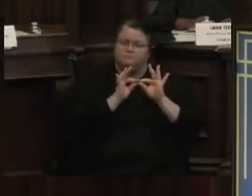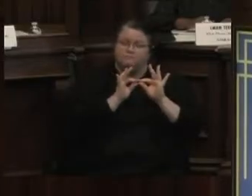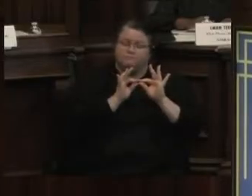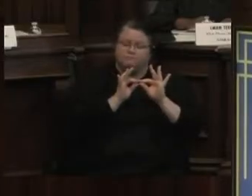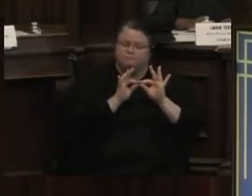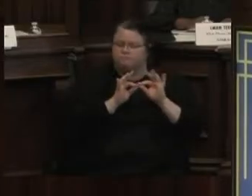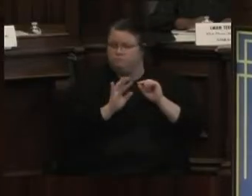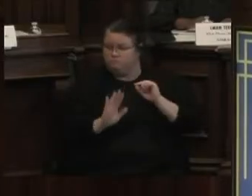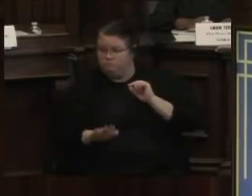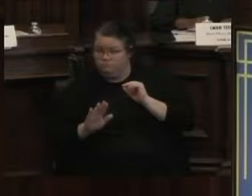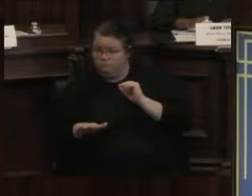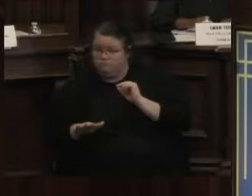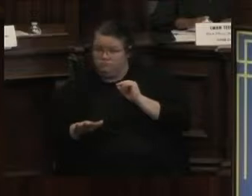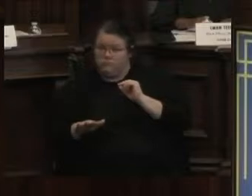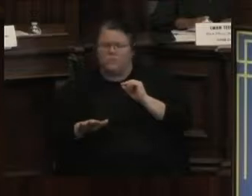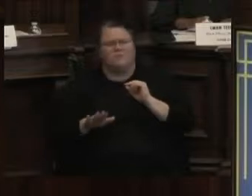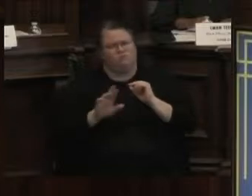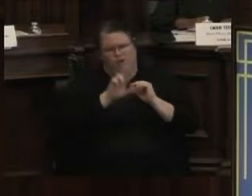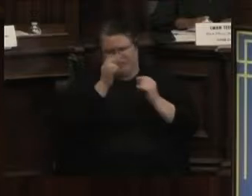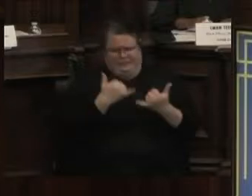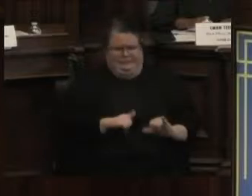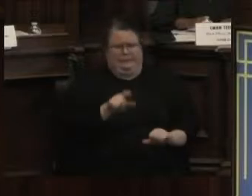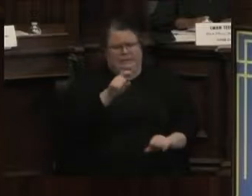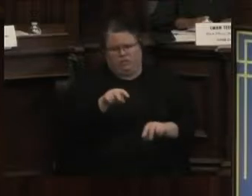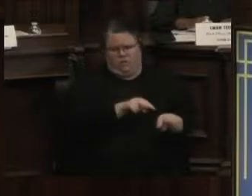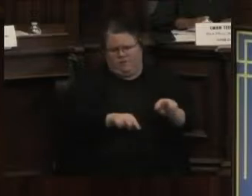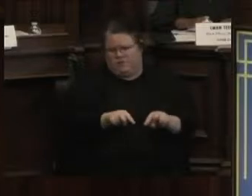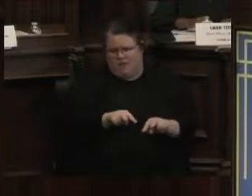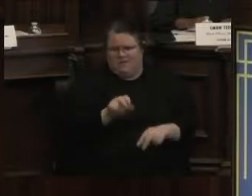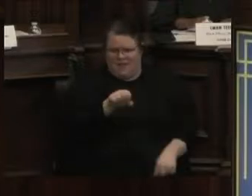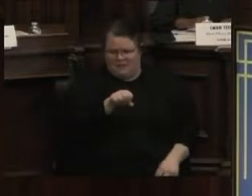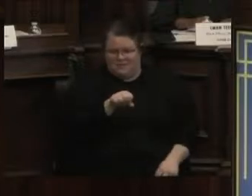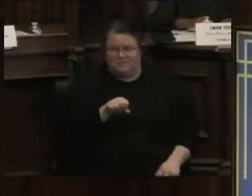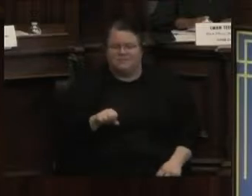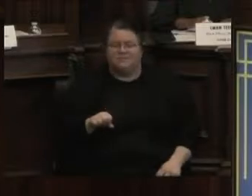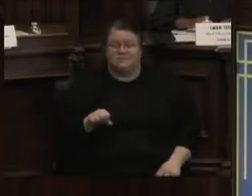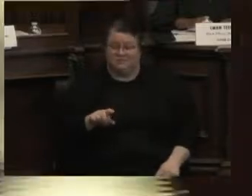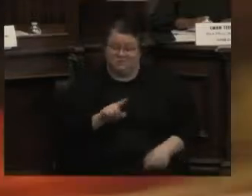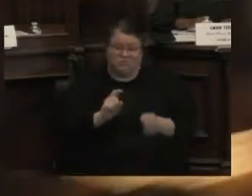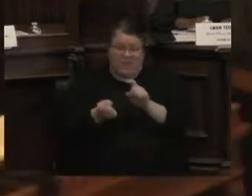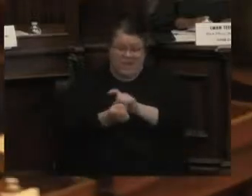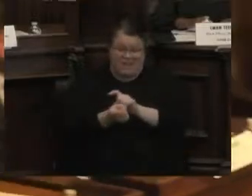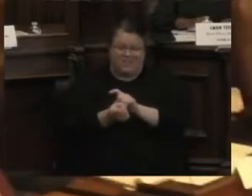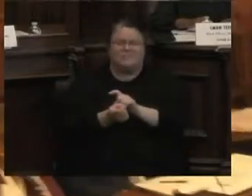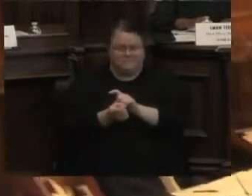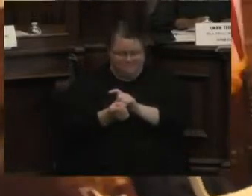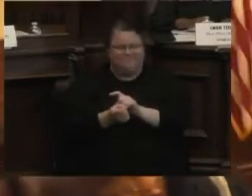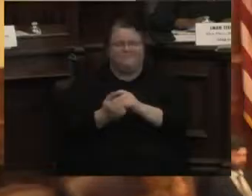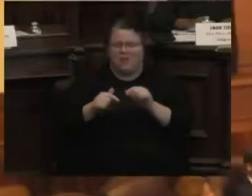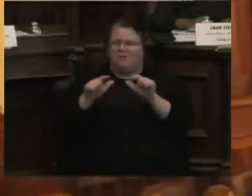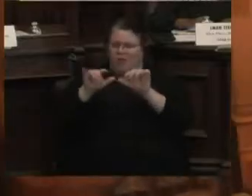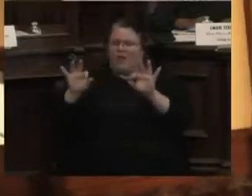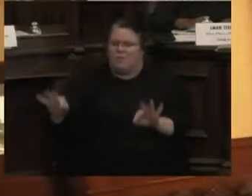accountability absolutely matters. What has changed is